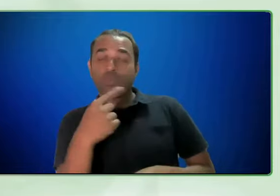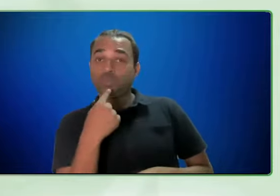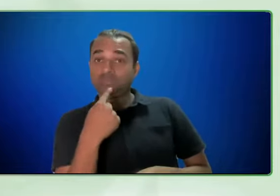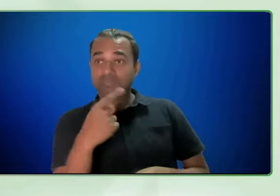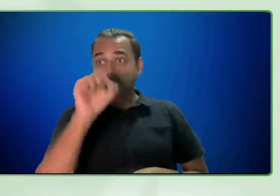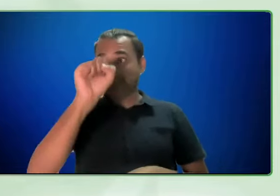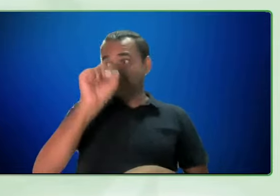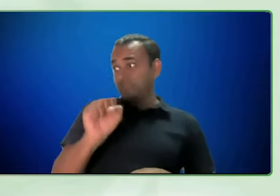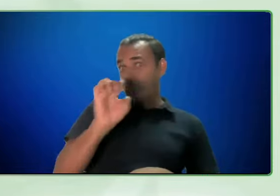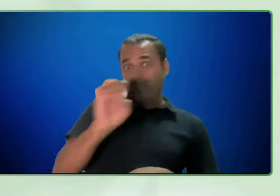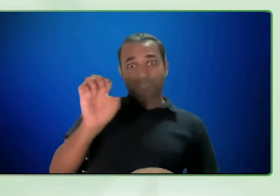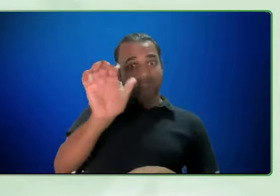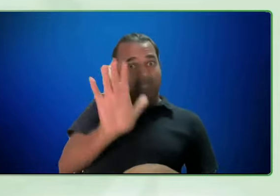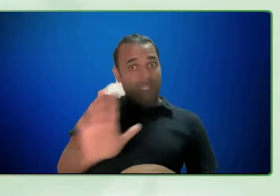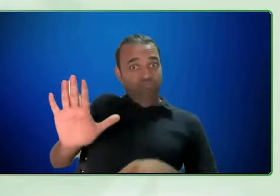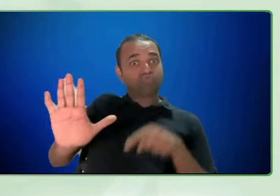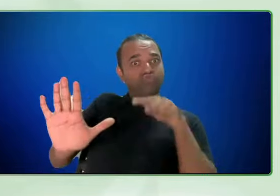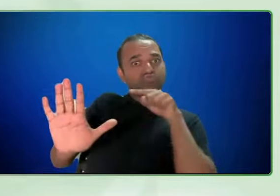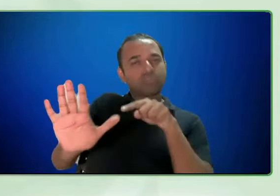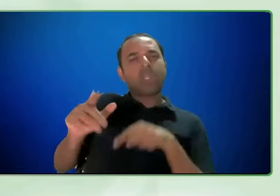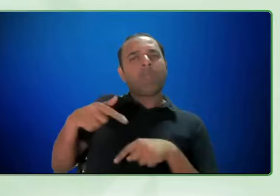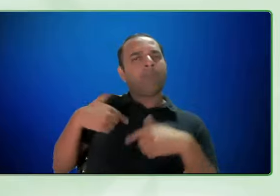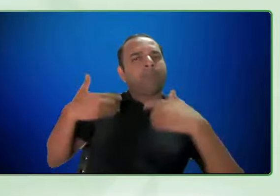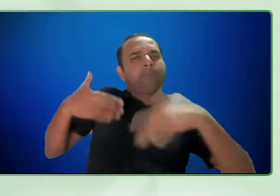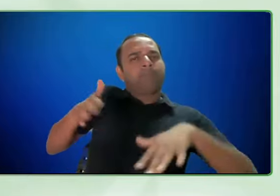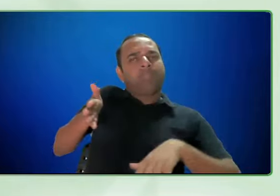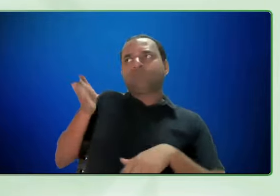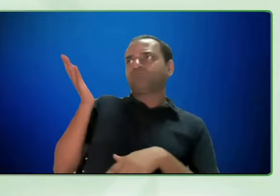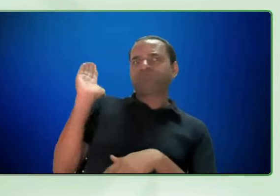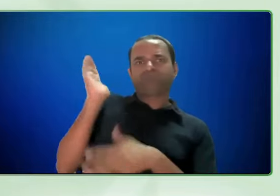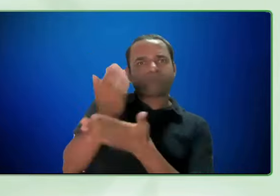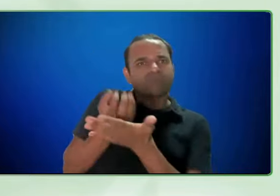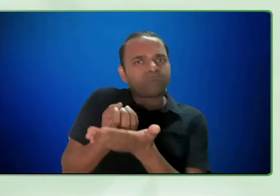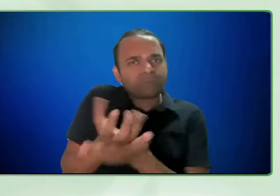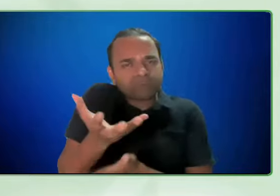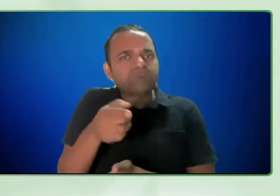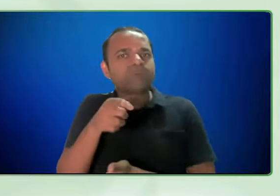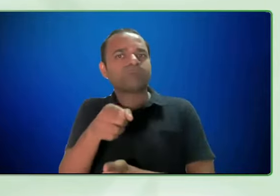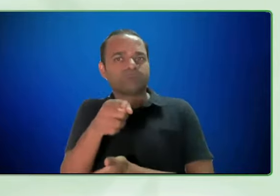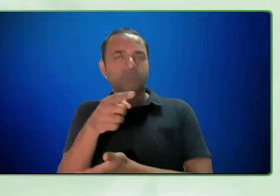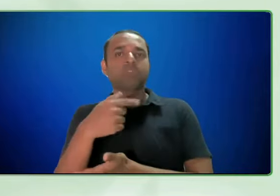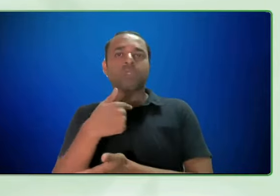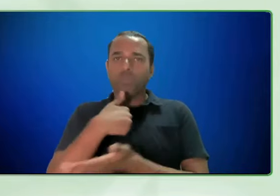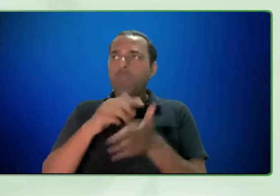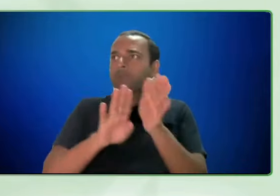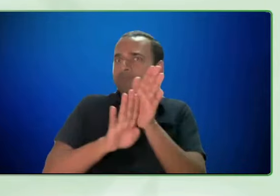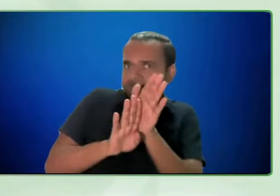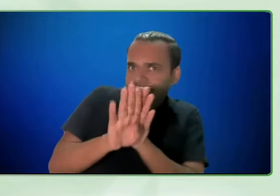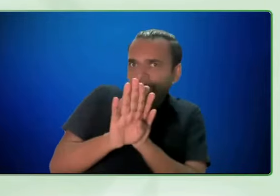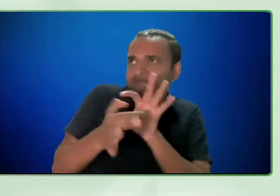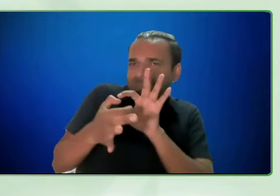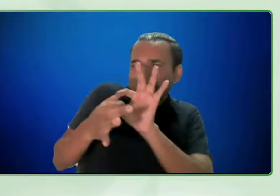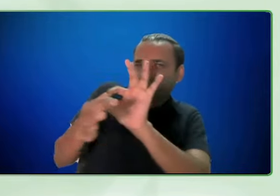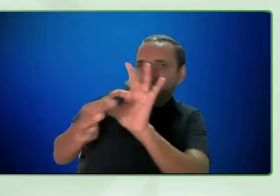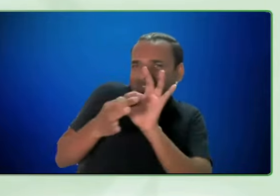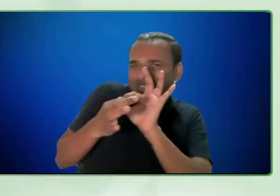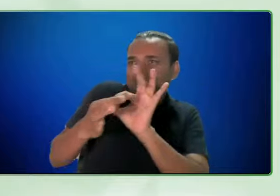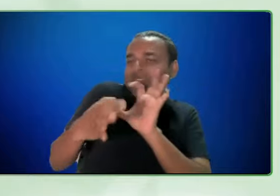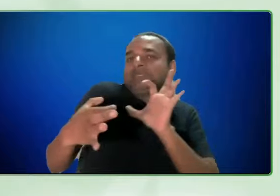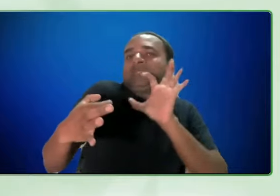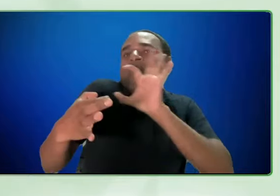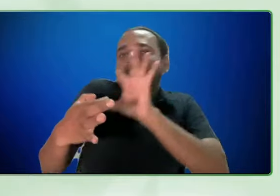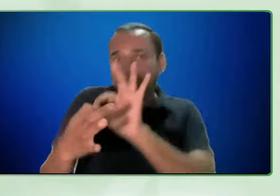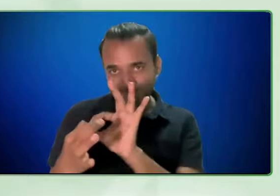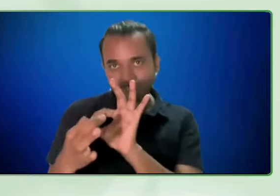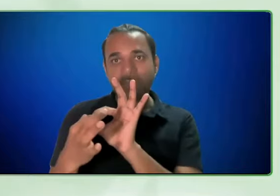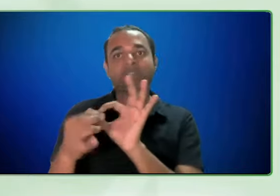and we built this between India and sub- Saharan Africa and this is the role the global project